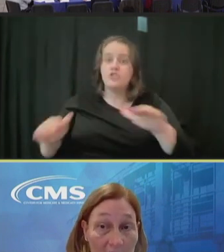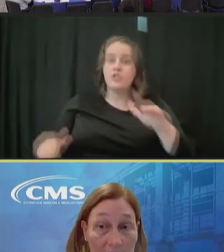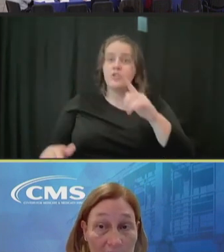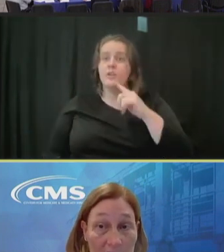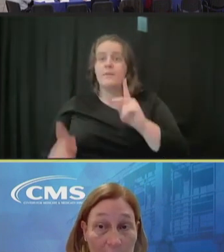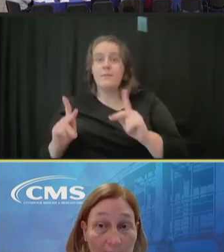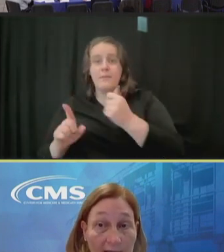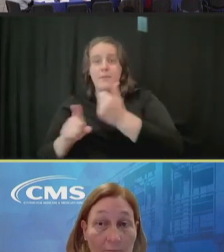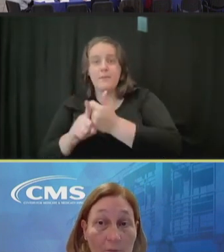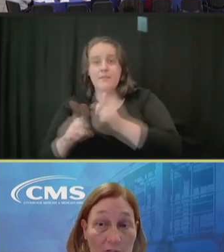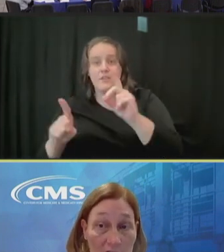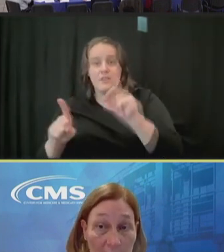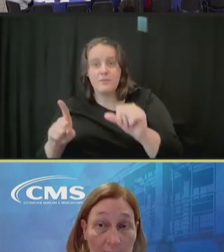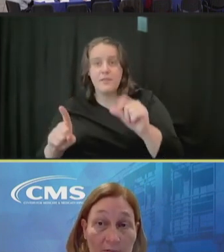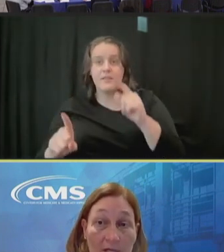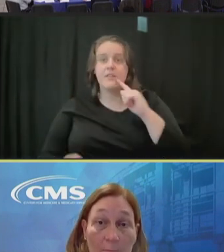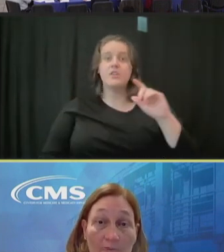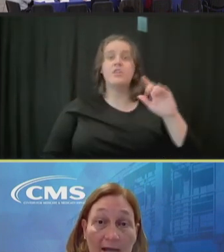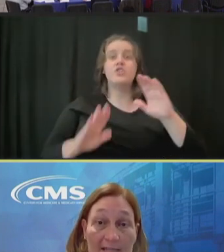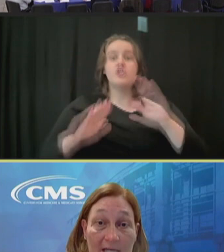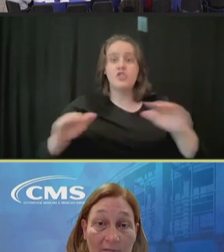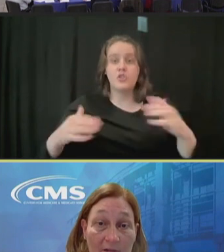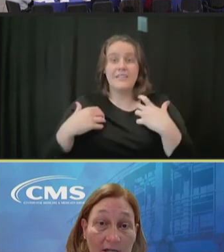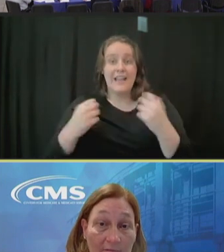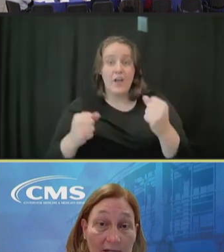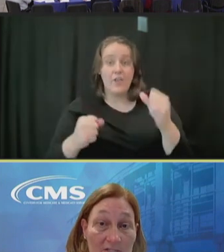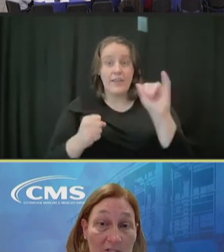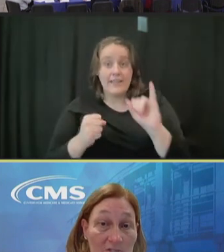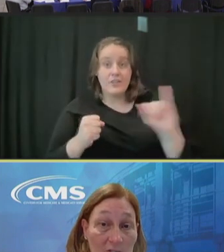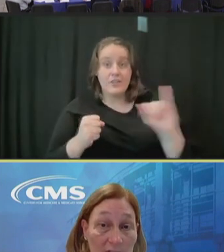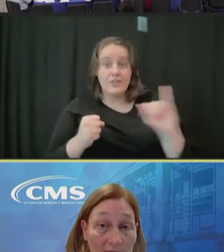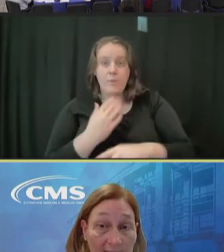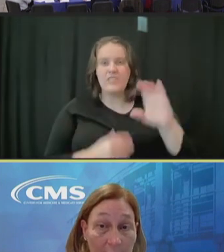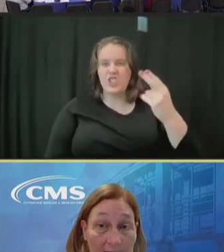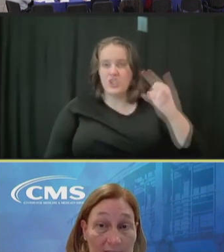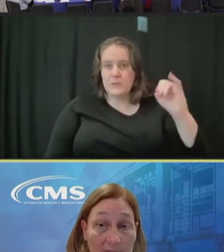Health Insurance Program, or CHIP provides health care coverage to children and families